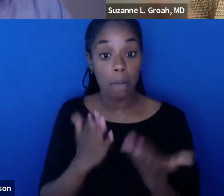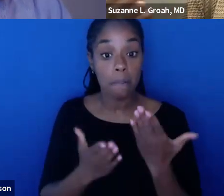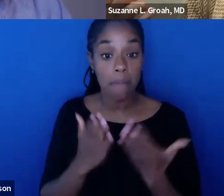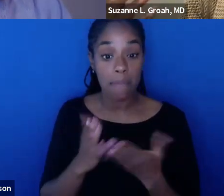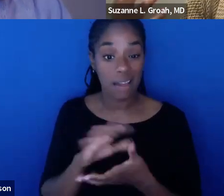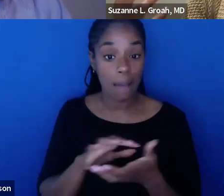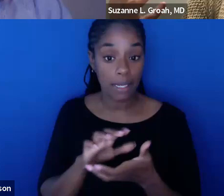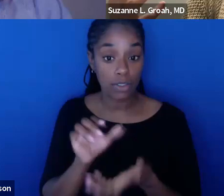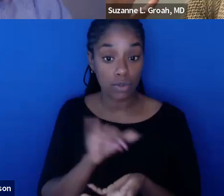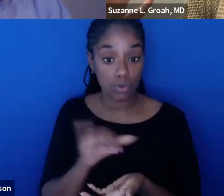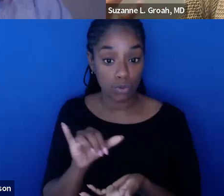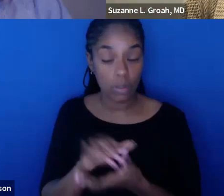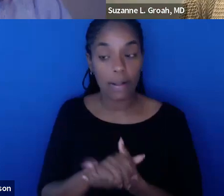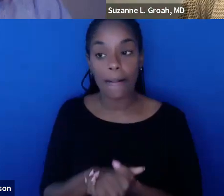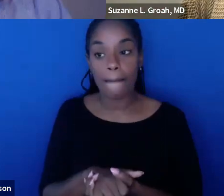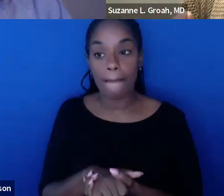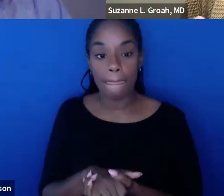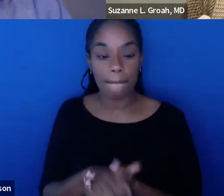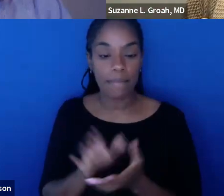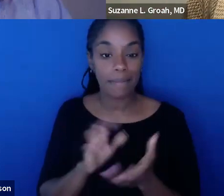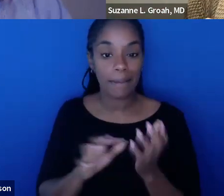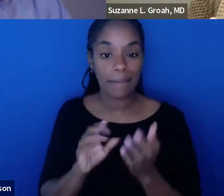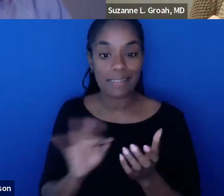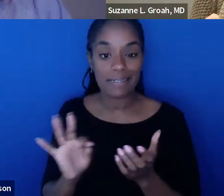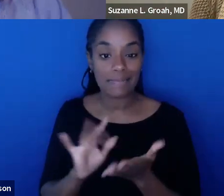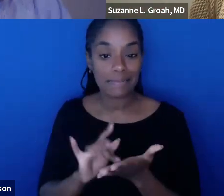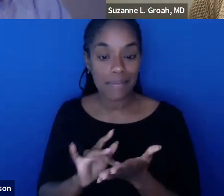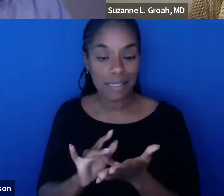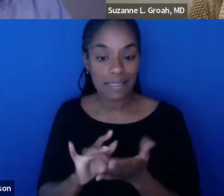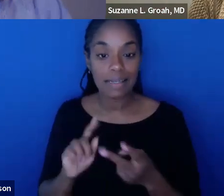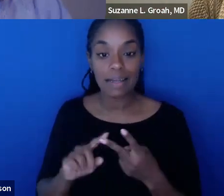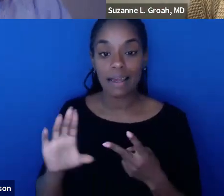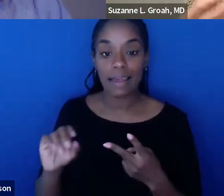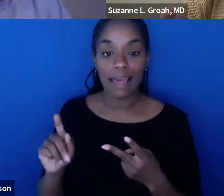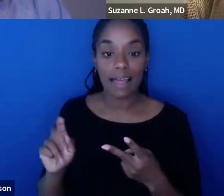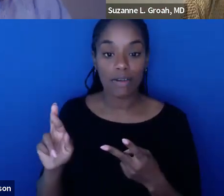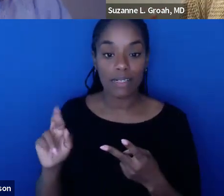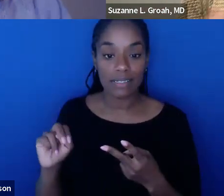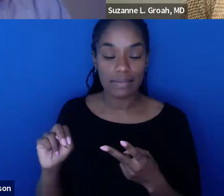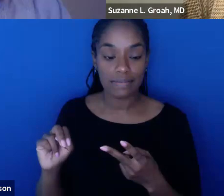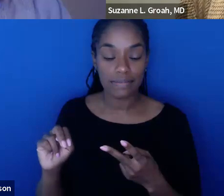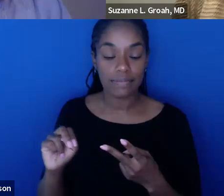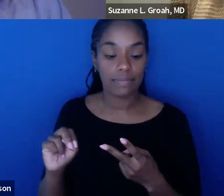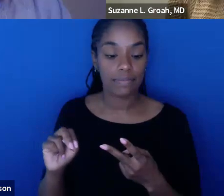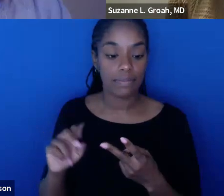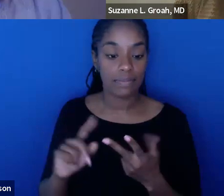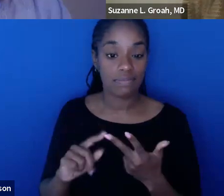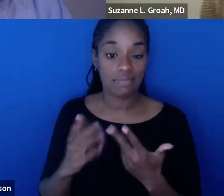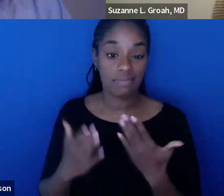It might be a combination of medicines, catheterization, maybe surgical procedure, those kinds of things.